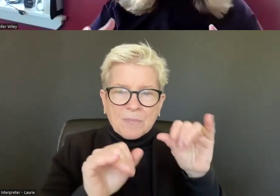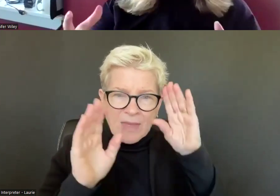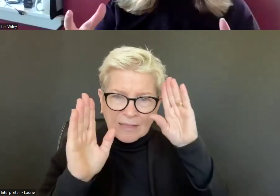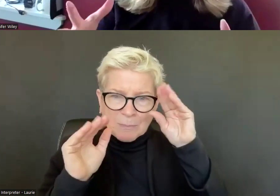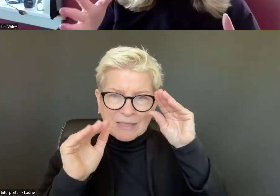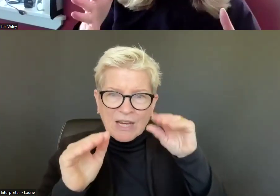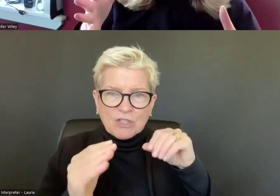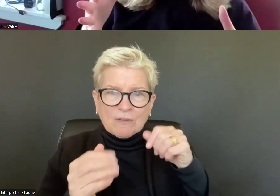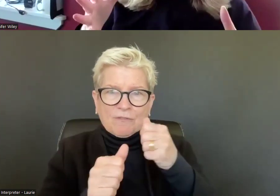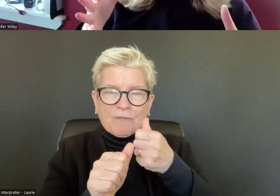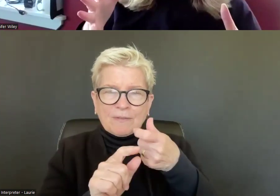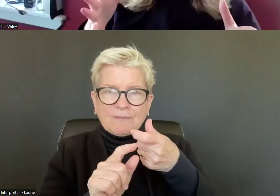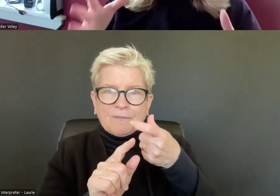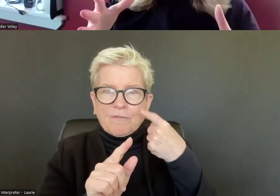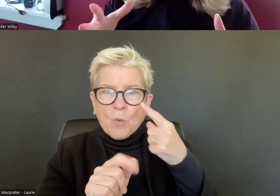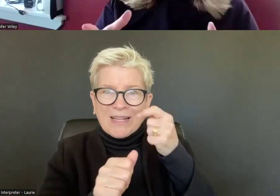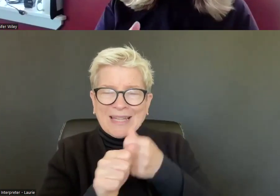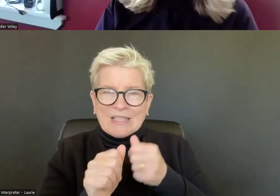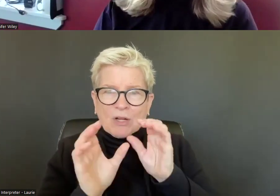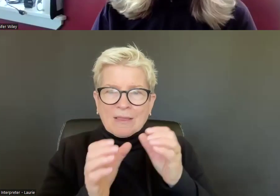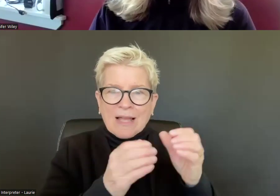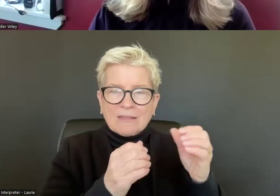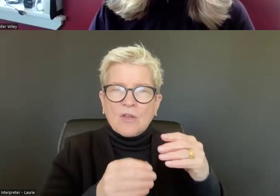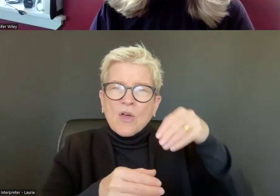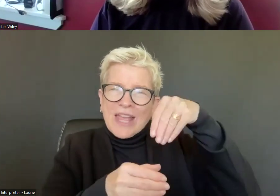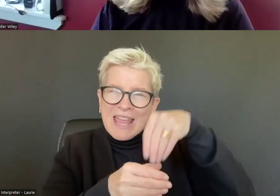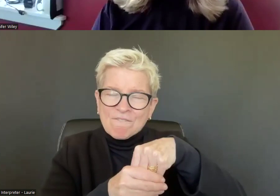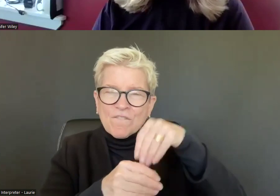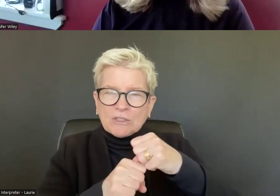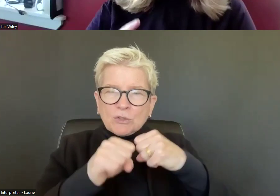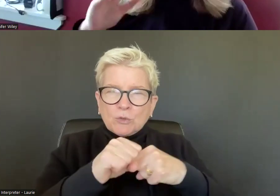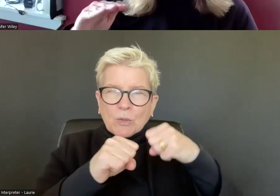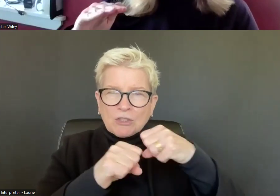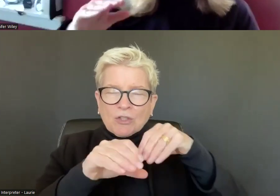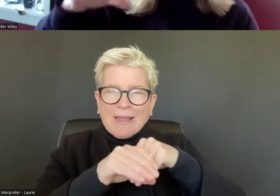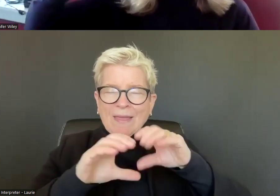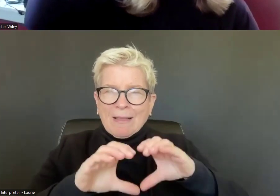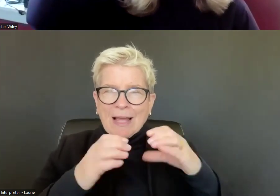of those infrastructure types of things in the classroom, the less students are